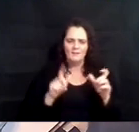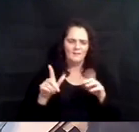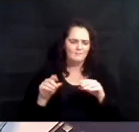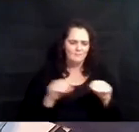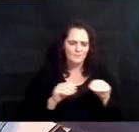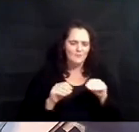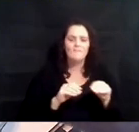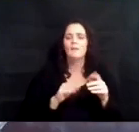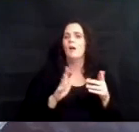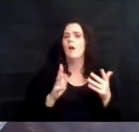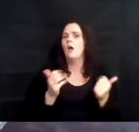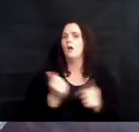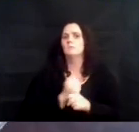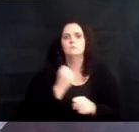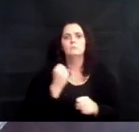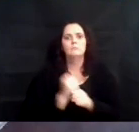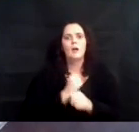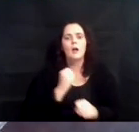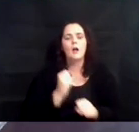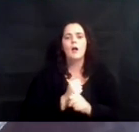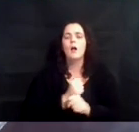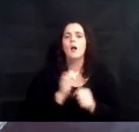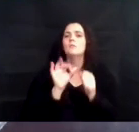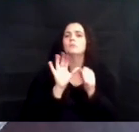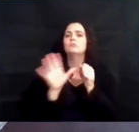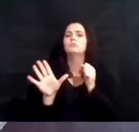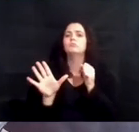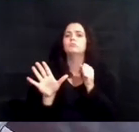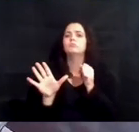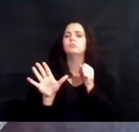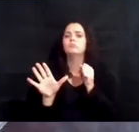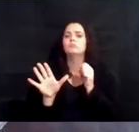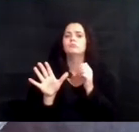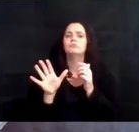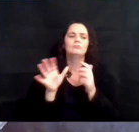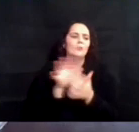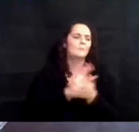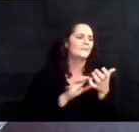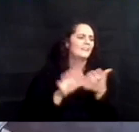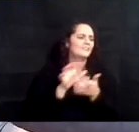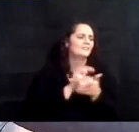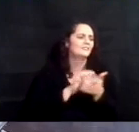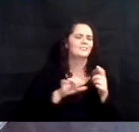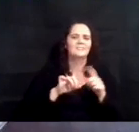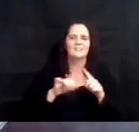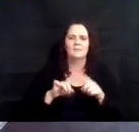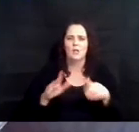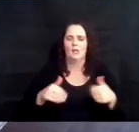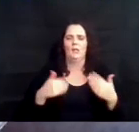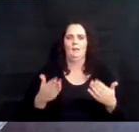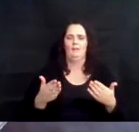them, and create an amazing combination of different impacts and effects.